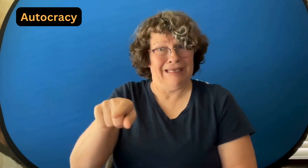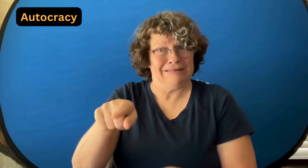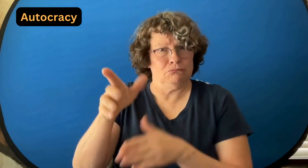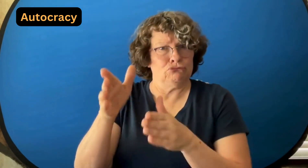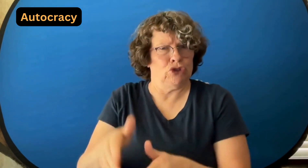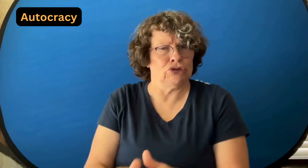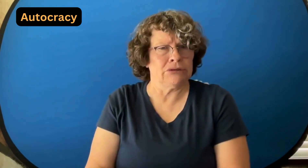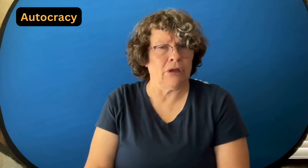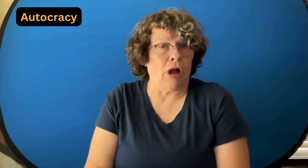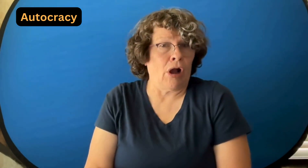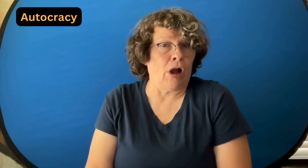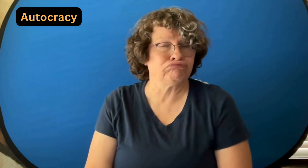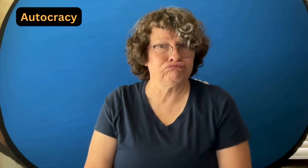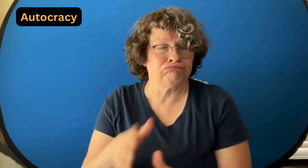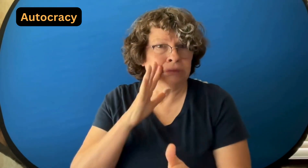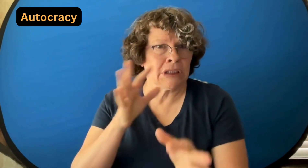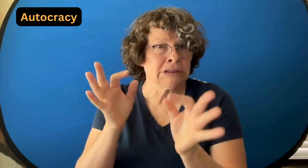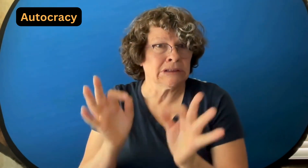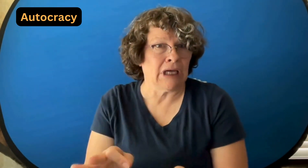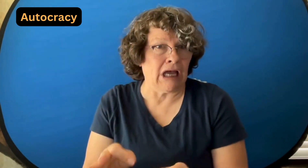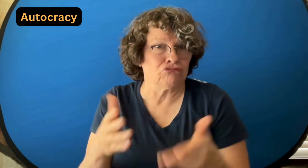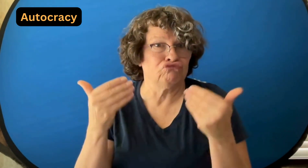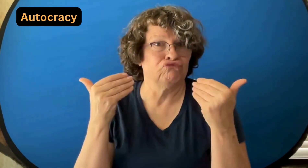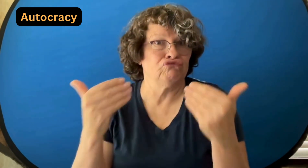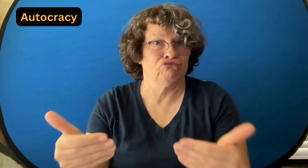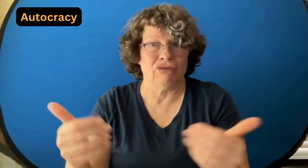This person decides everything